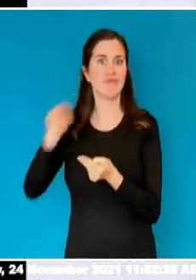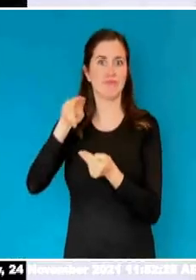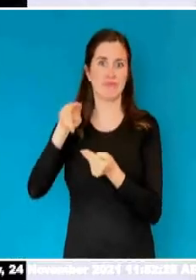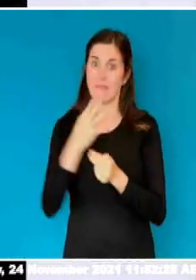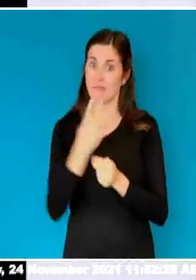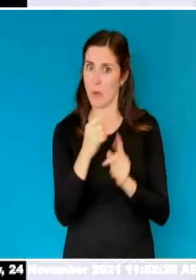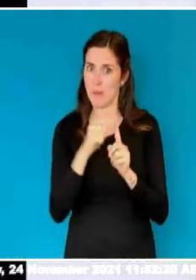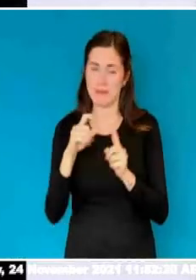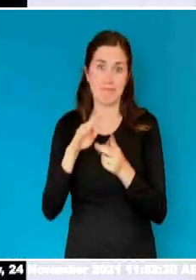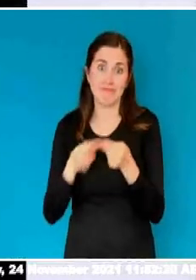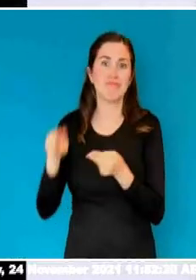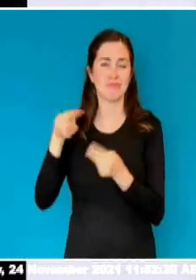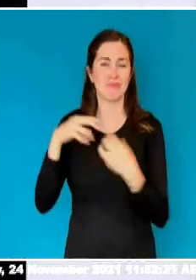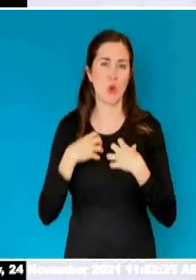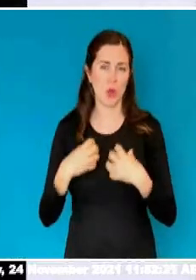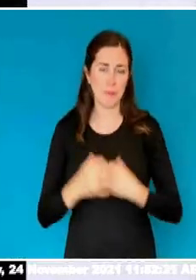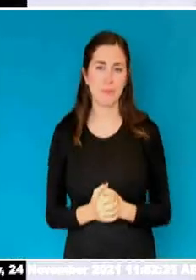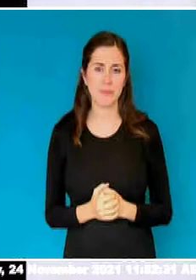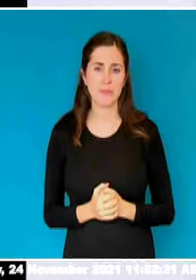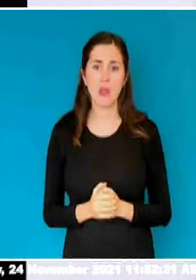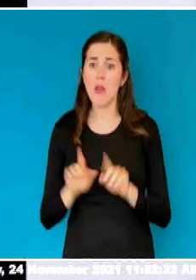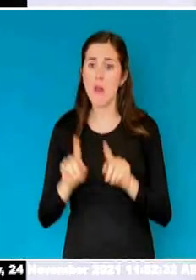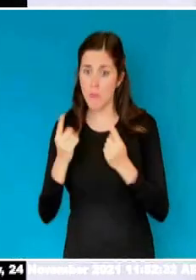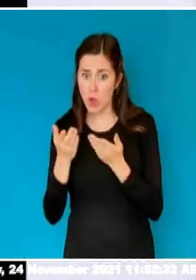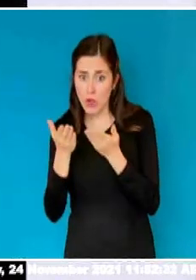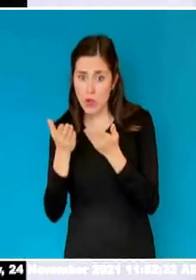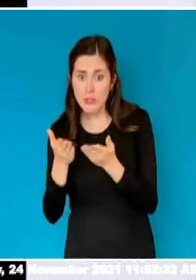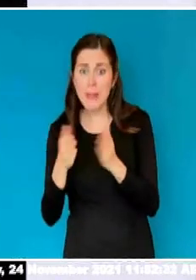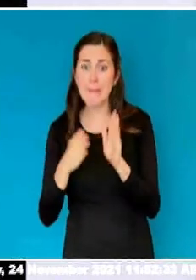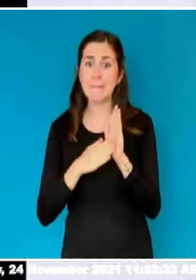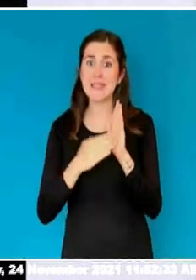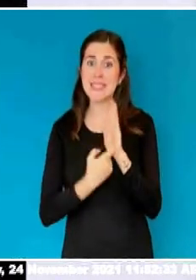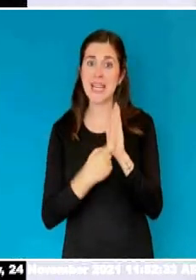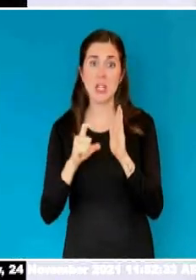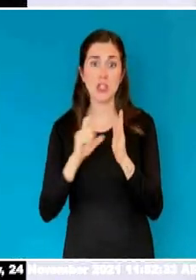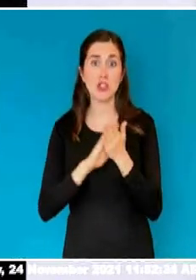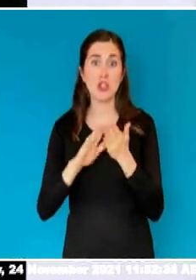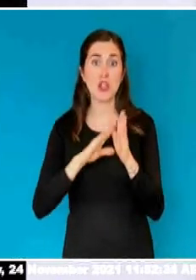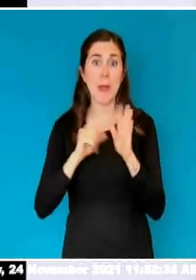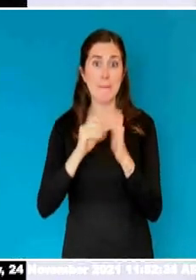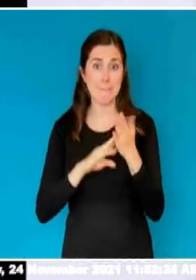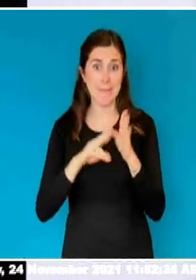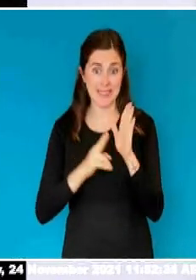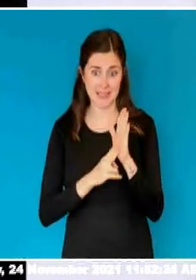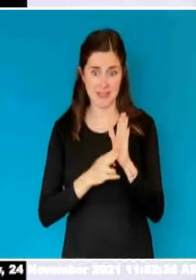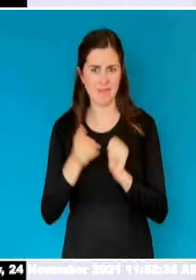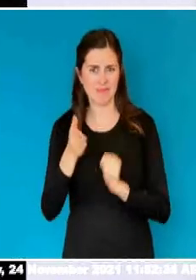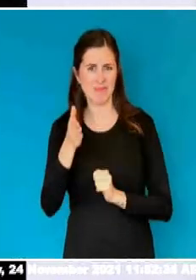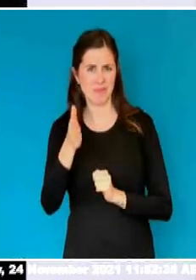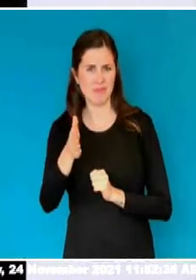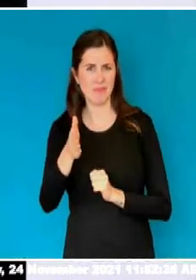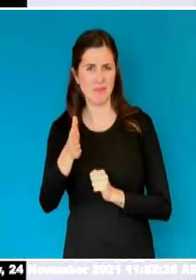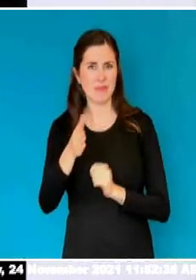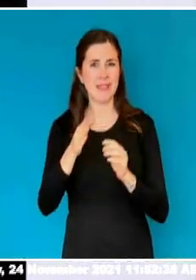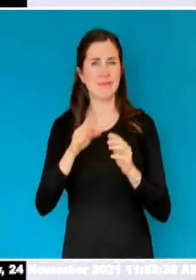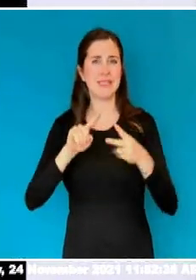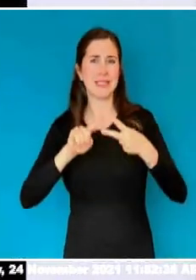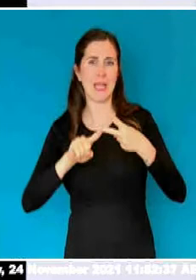witness. Firstly, if I could begin with you, Mr Chapman. You are Bradley Chapman, Deputy Commissioner, ATO, People?